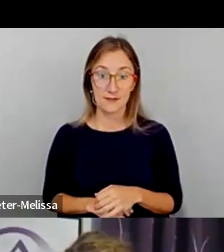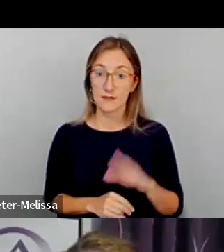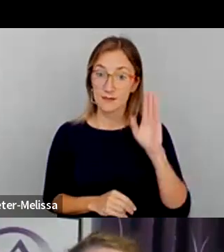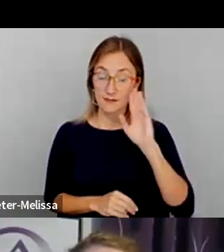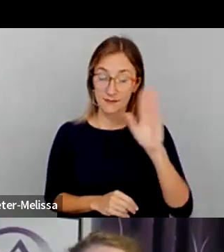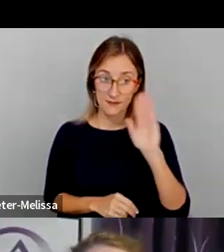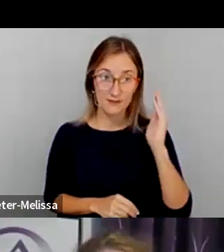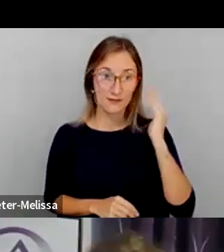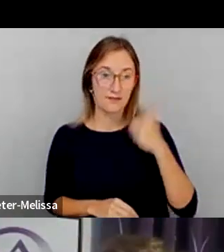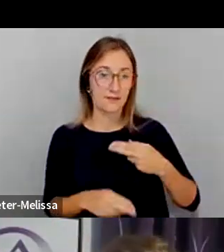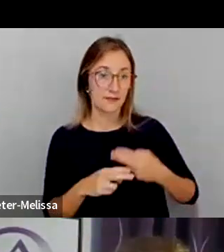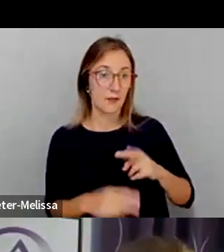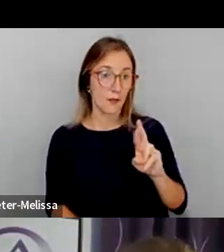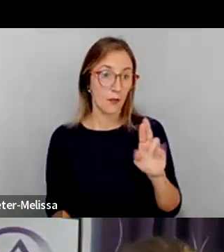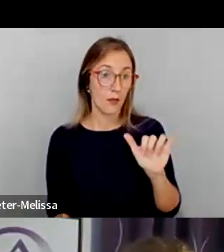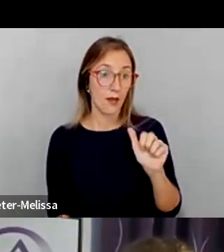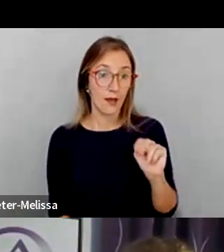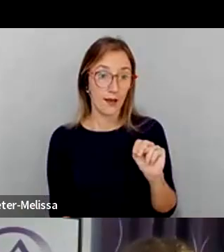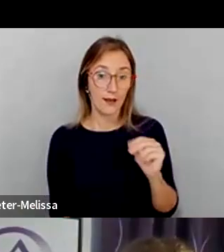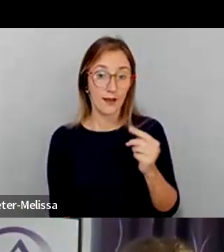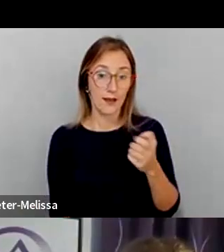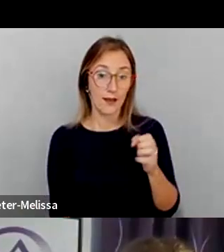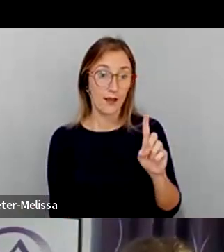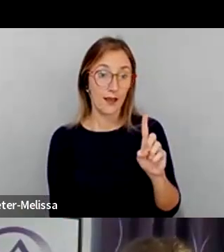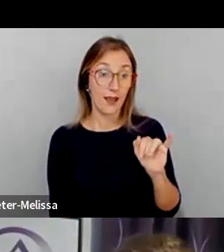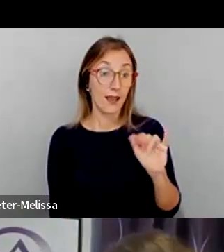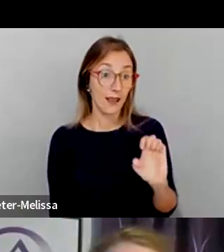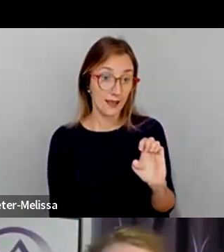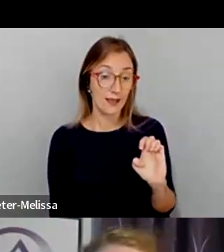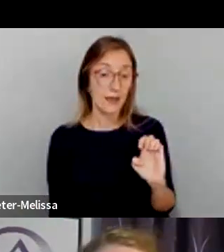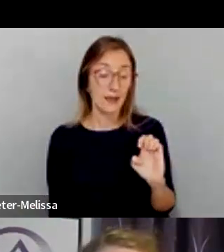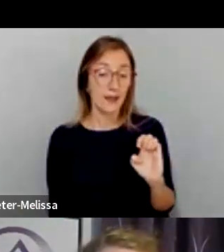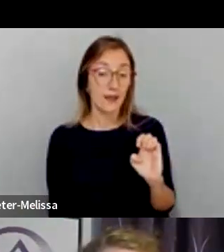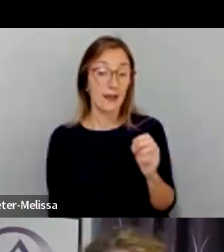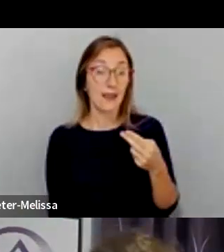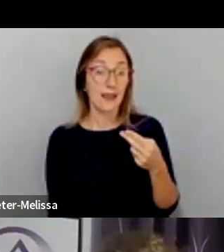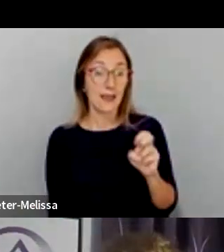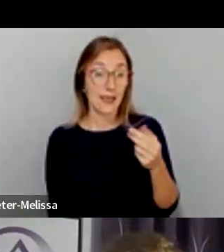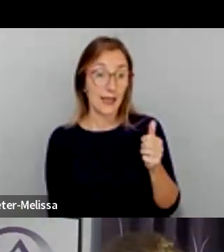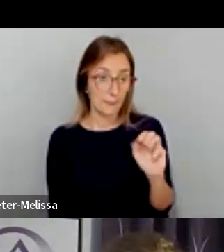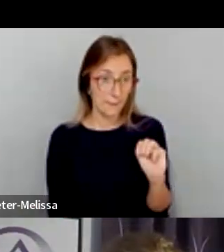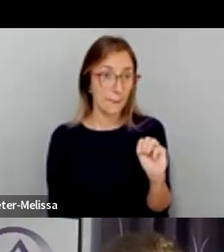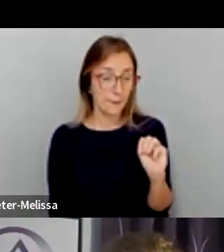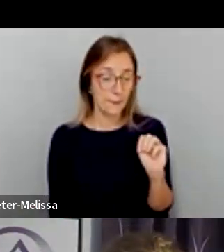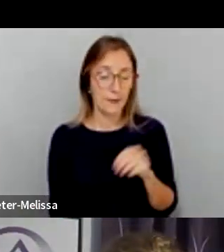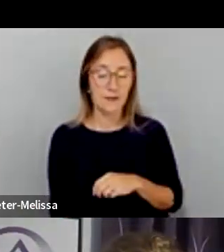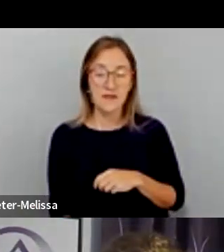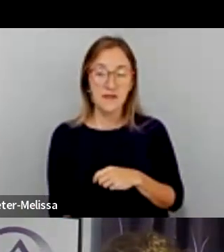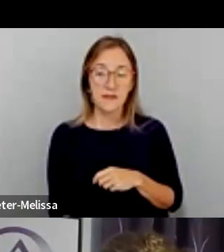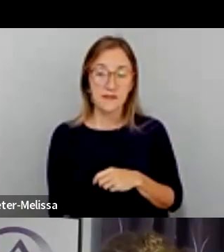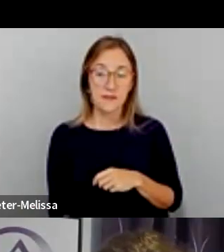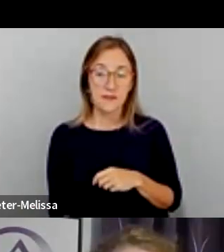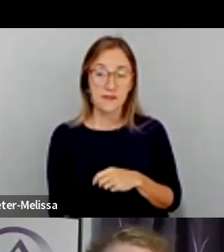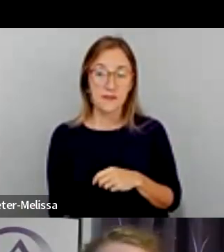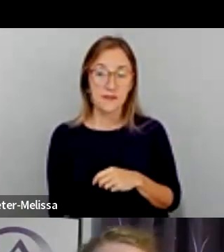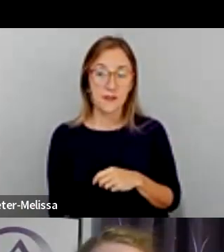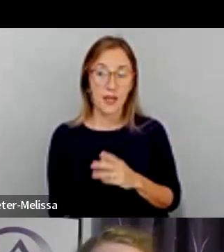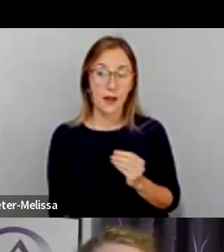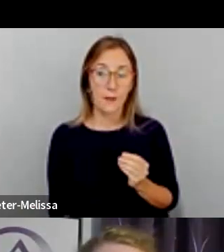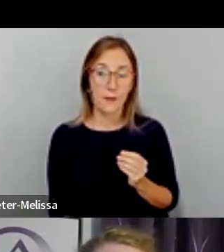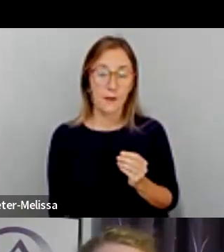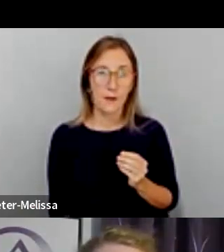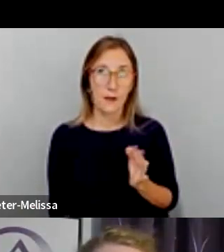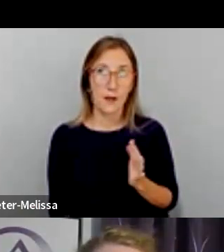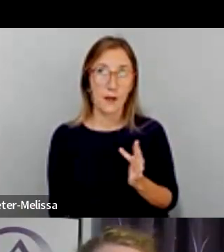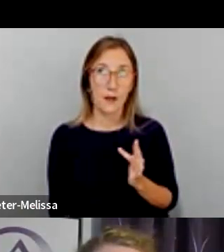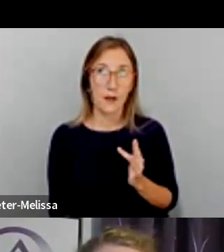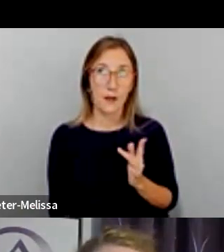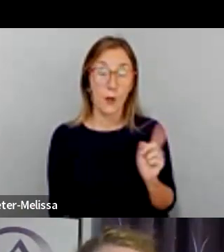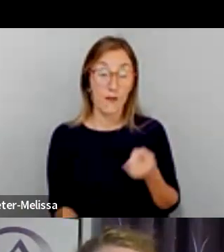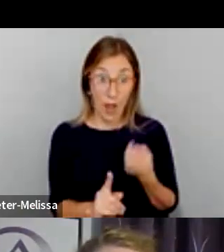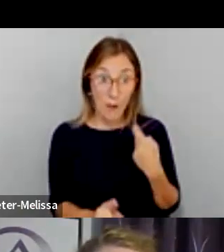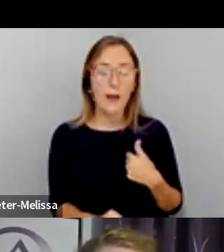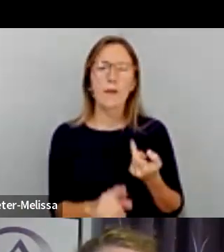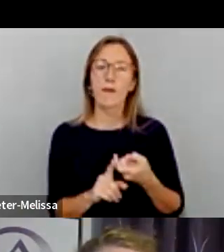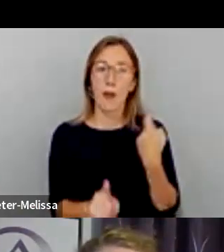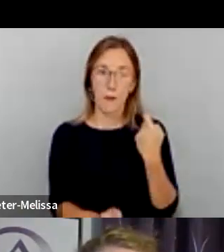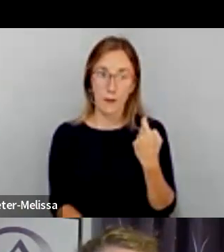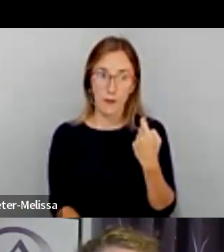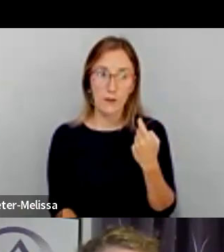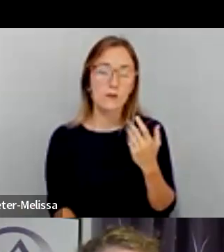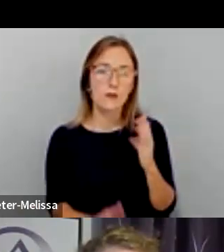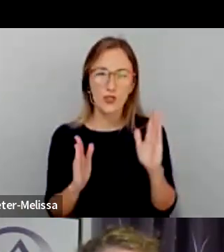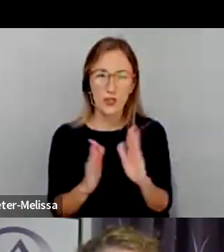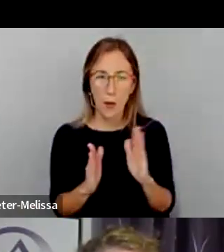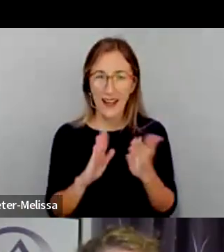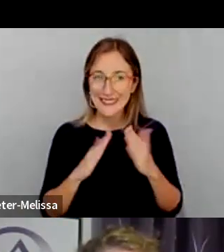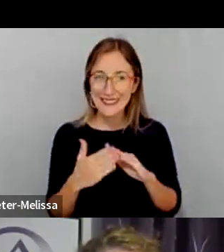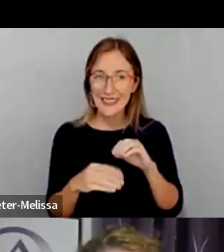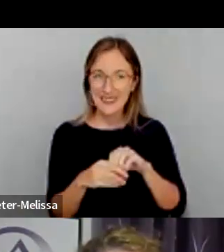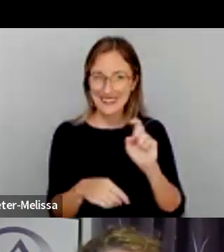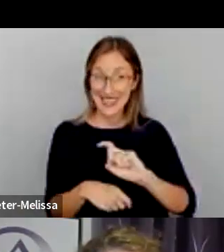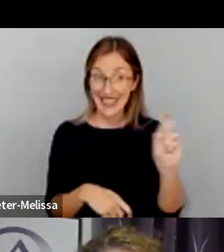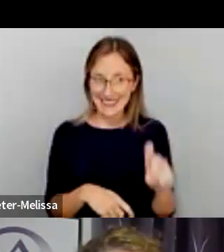: I think I will choose Ryan.